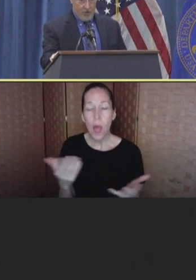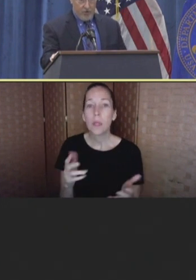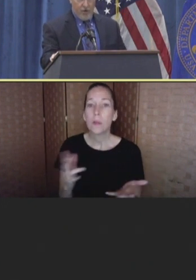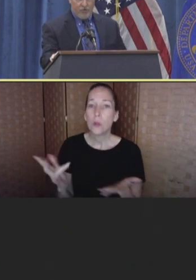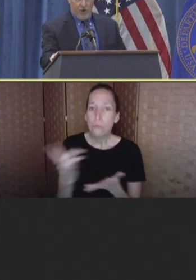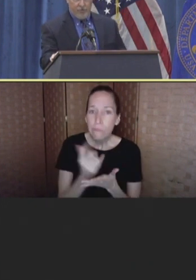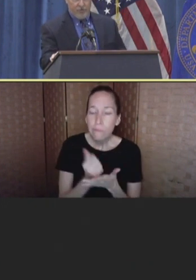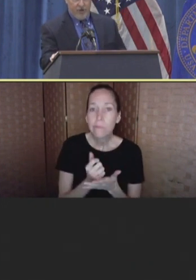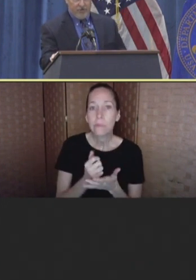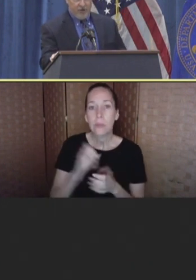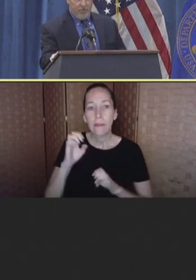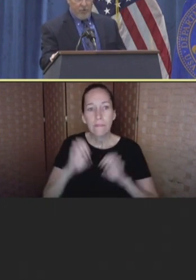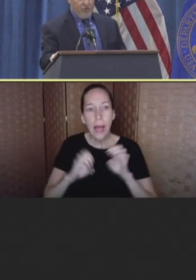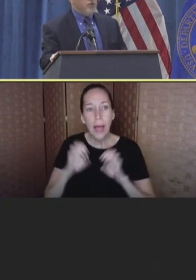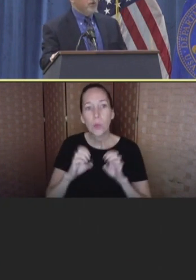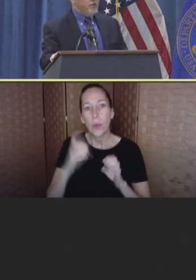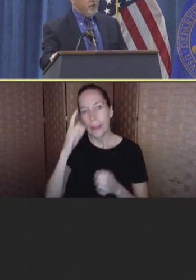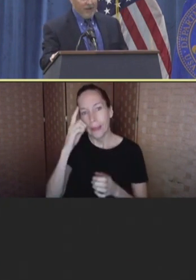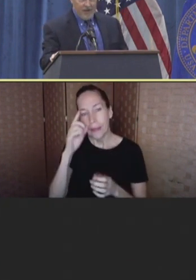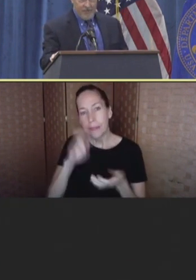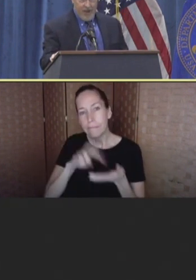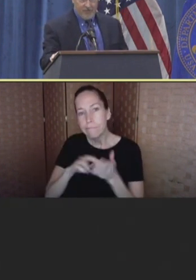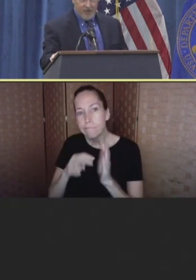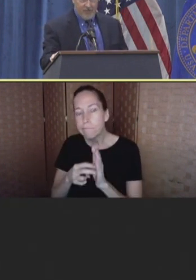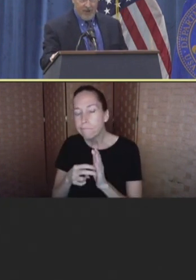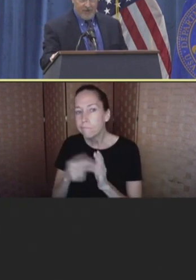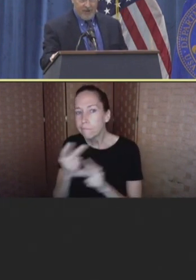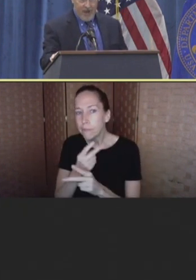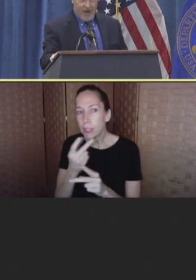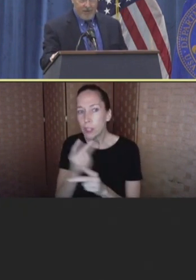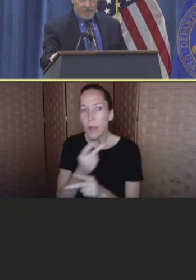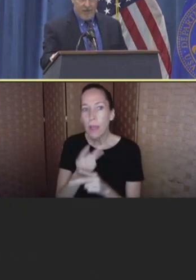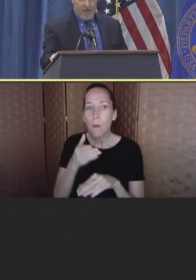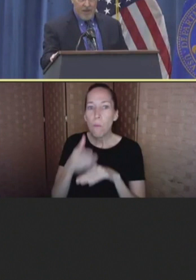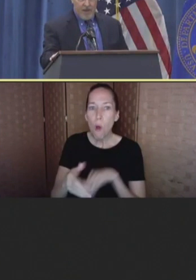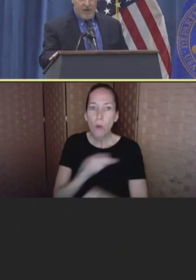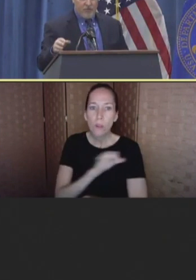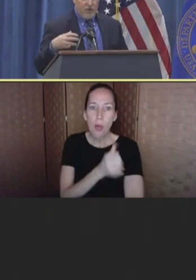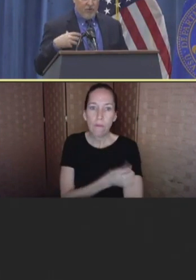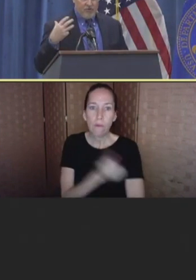post-authorization and approval; COVID-19 vaccine safety data; and to serve as kind